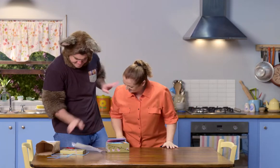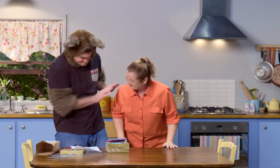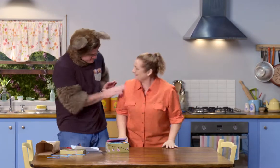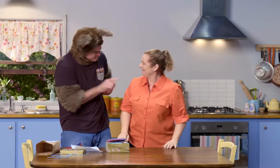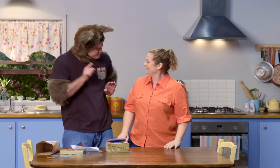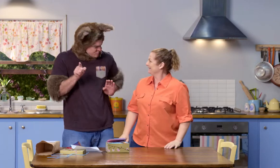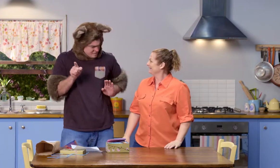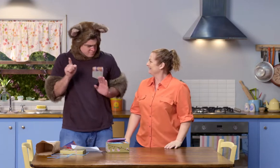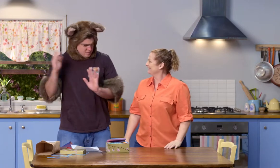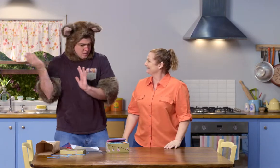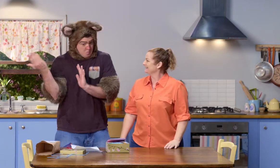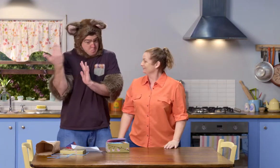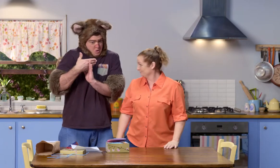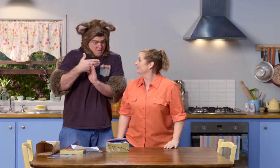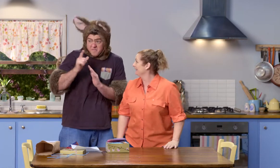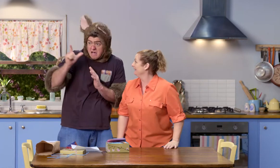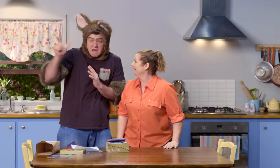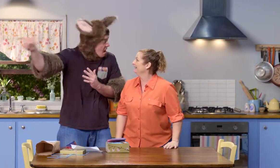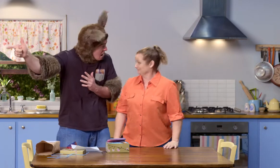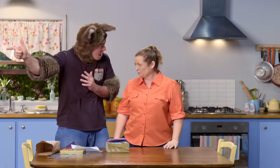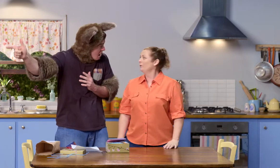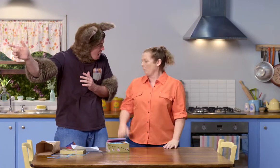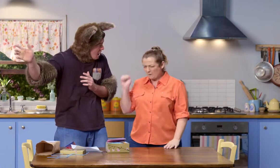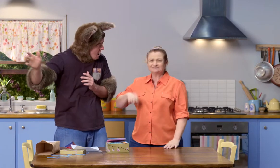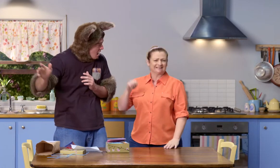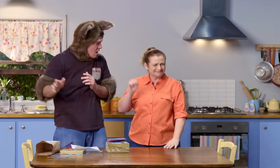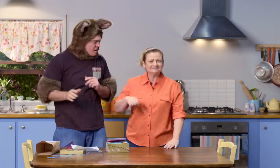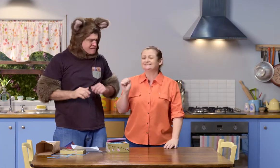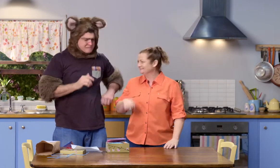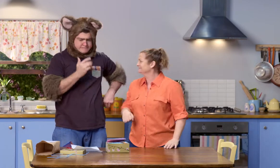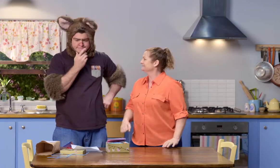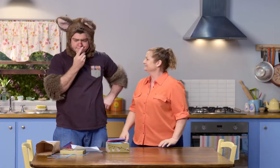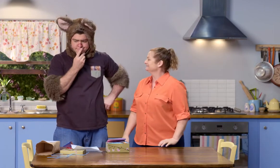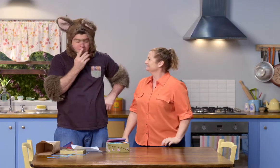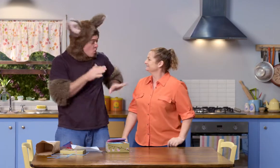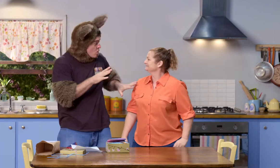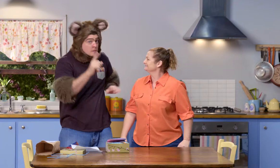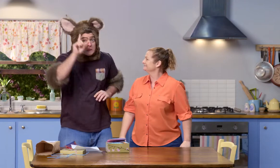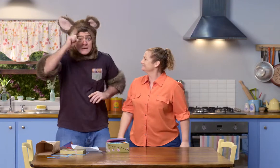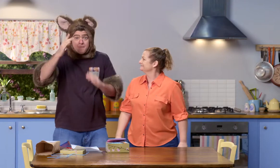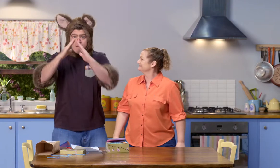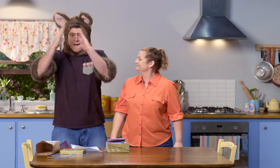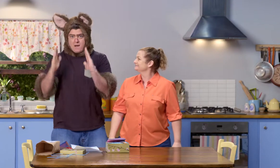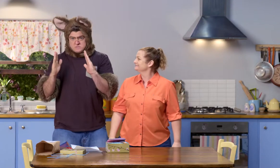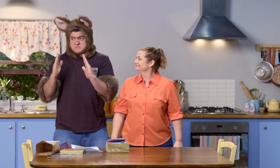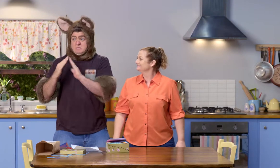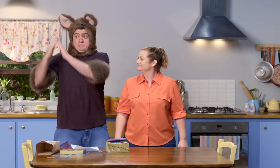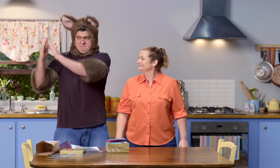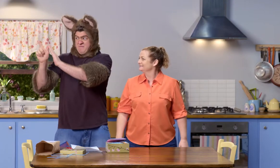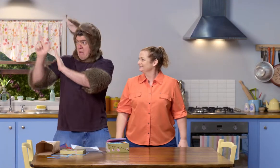Sally, did she send this from a long way away? Oh, yes, she did. Hmm... Oh, is it further than Skip's house?